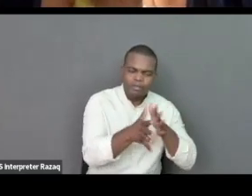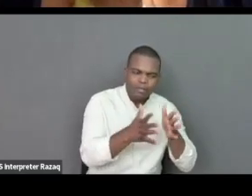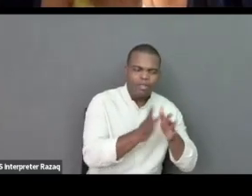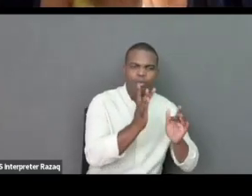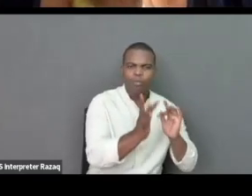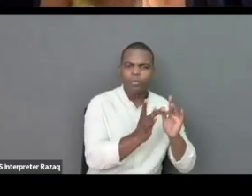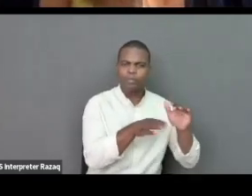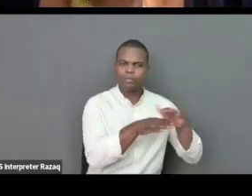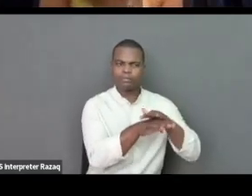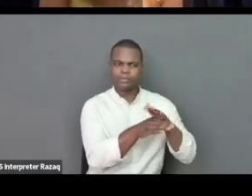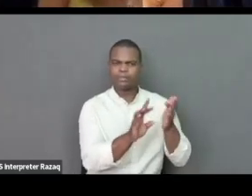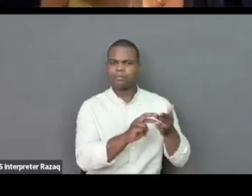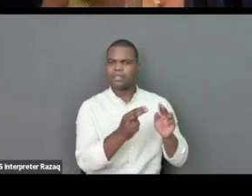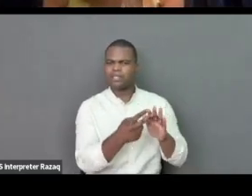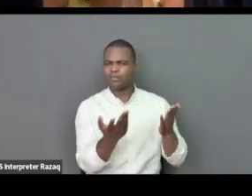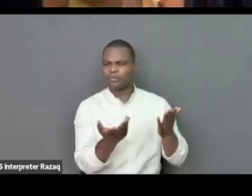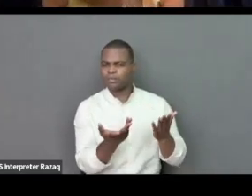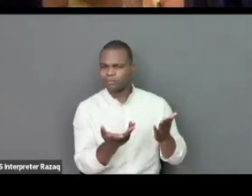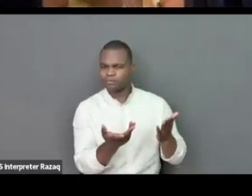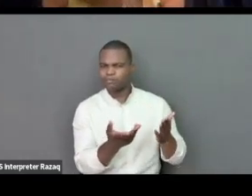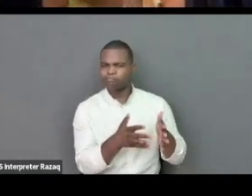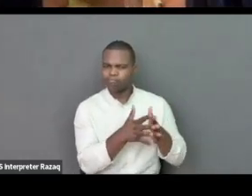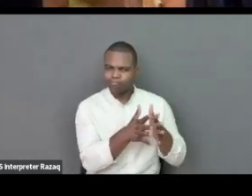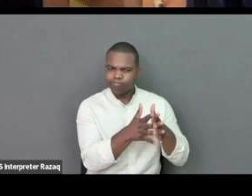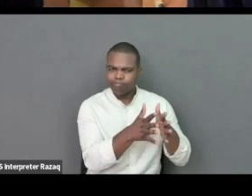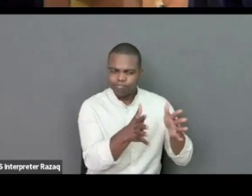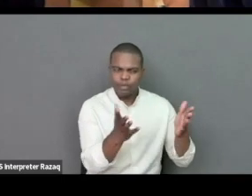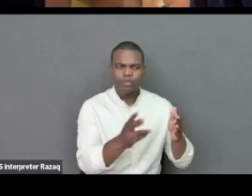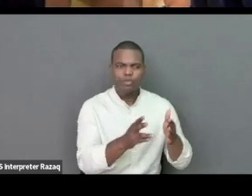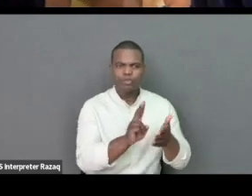can be found, and also a little bit